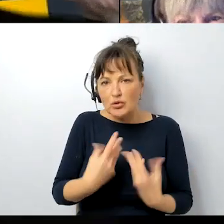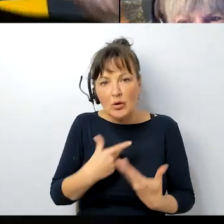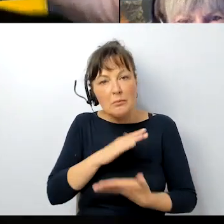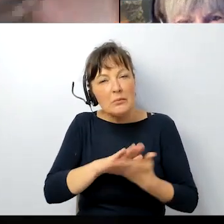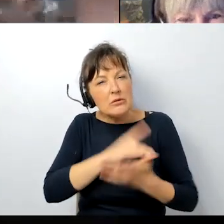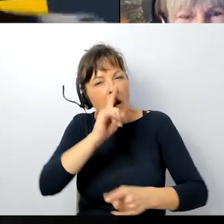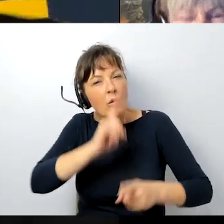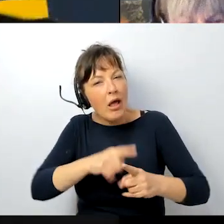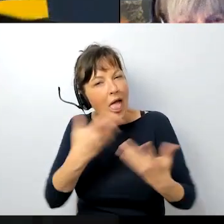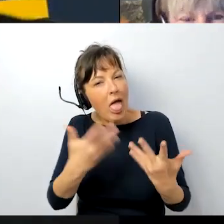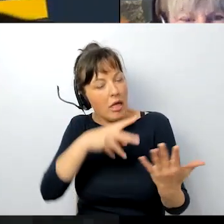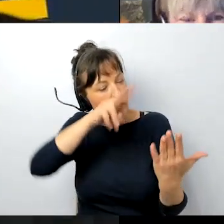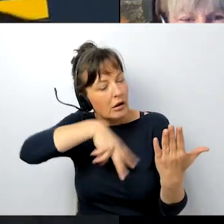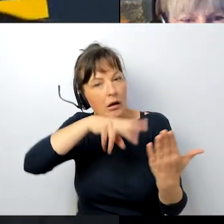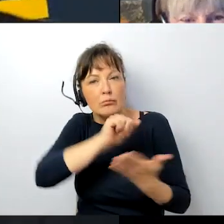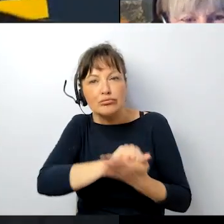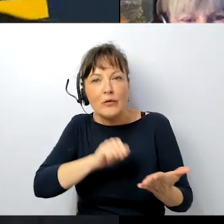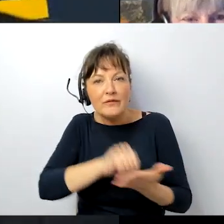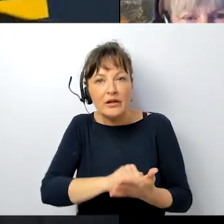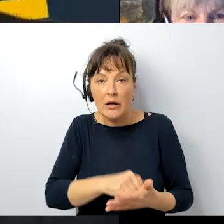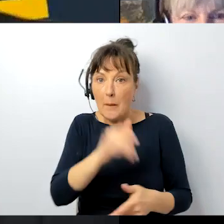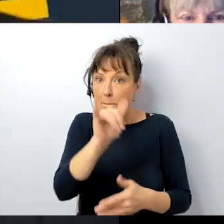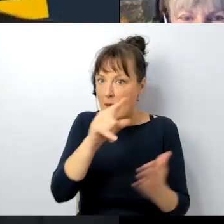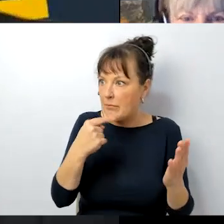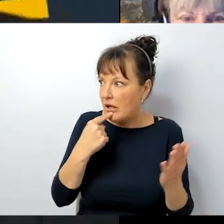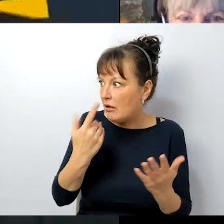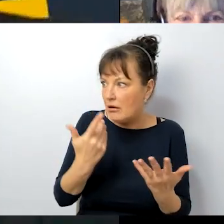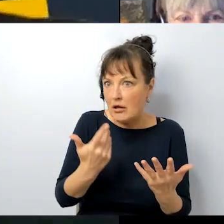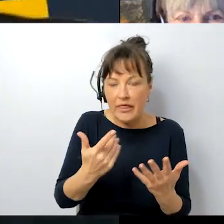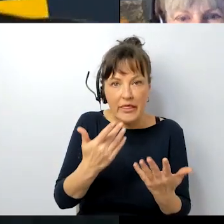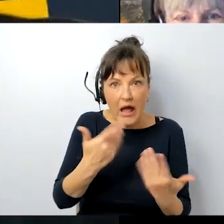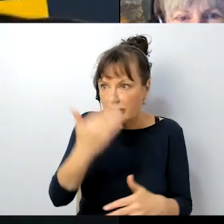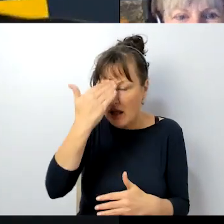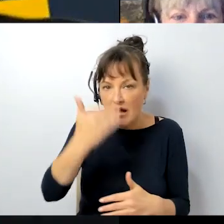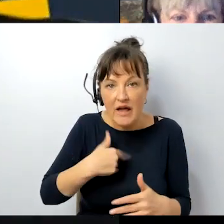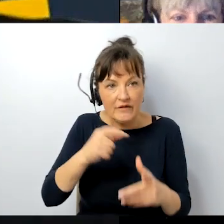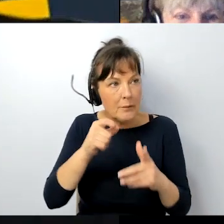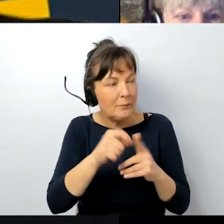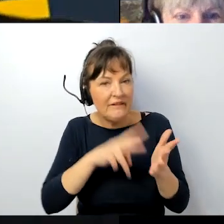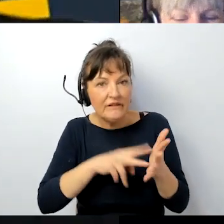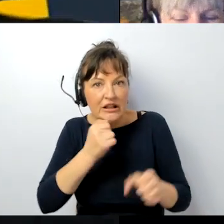description, they don't read or application form correctly because they've not told us a if they